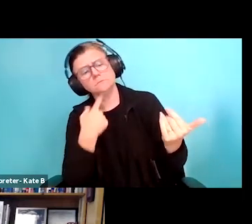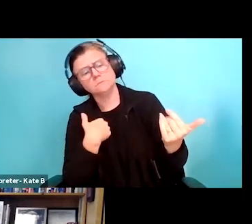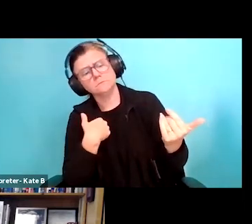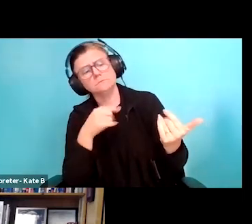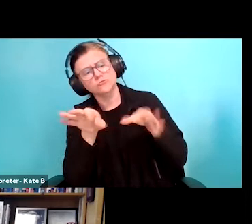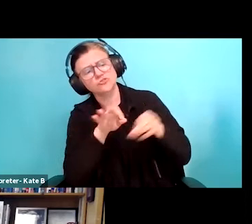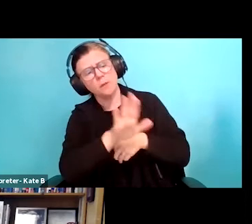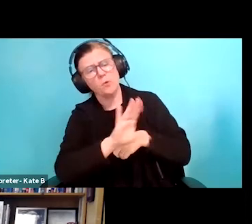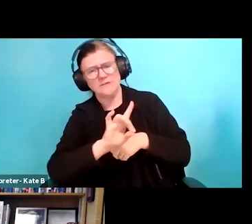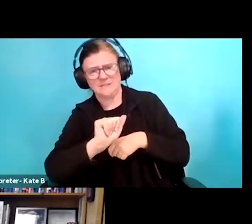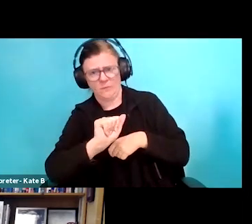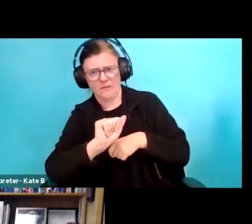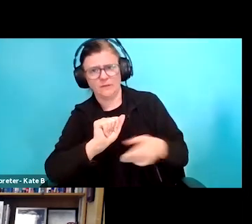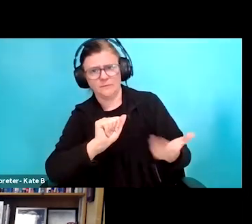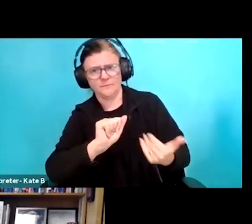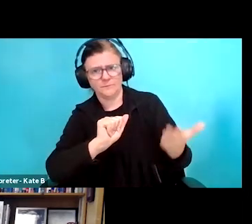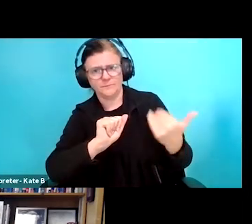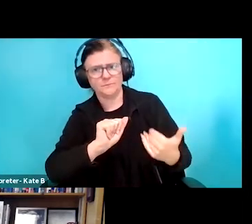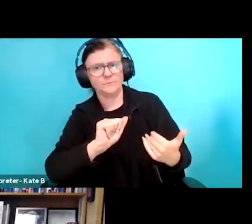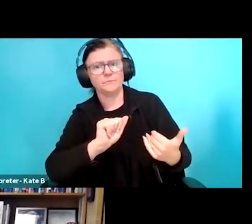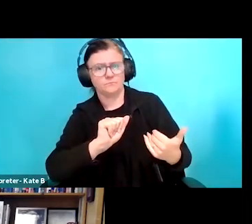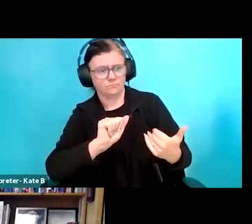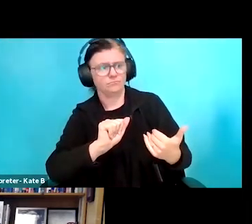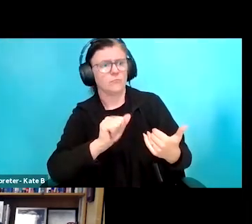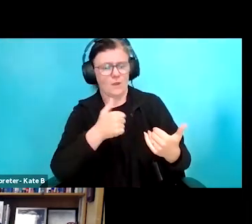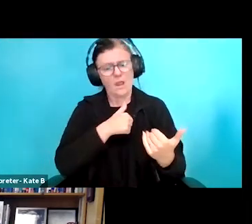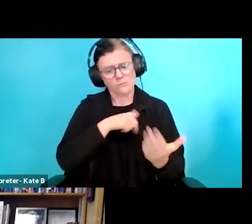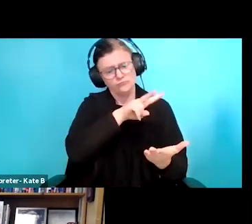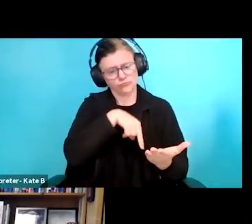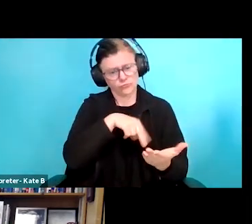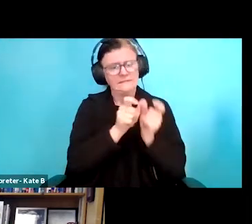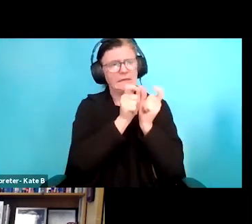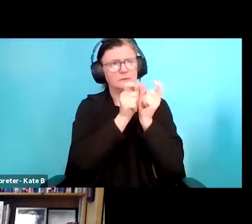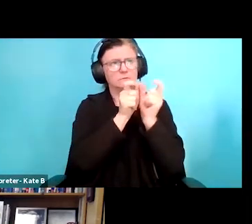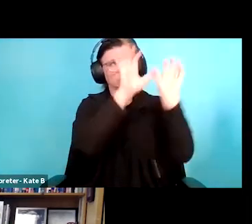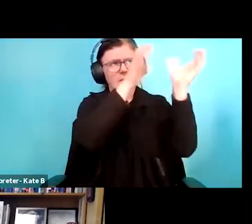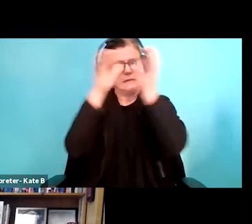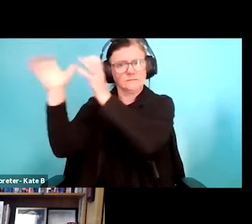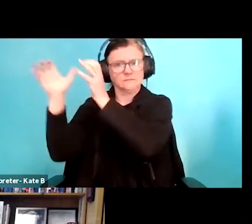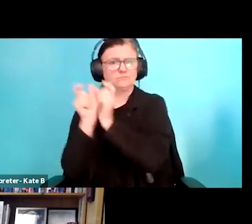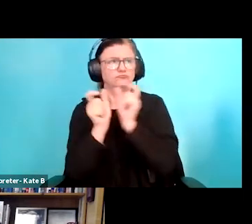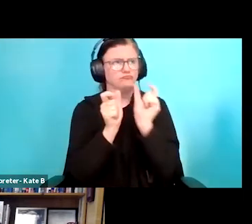their disability and those were classified by researchers into some specific groups